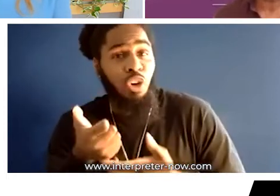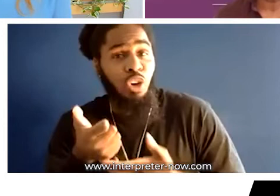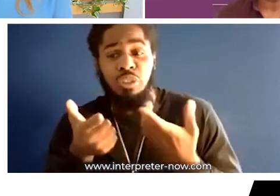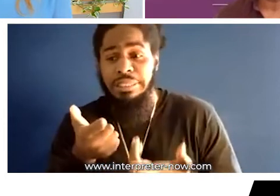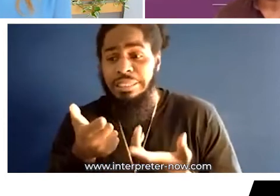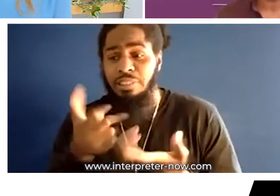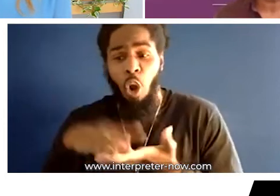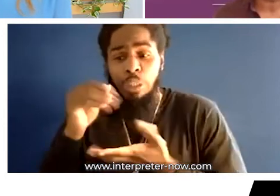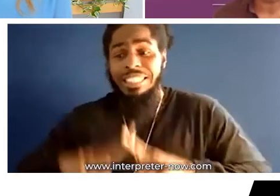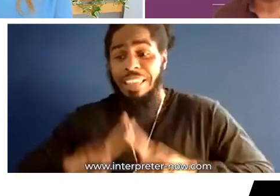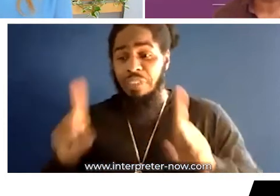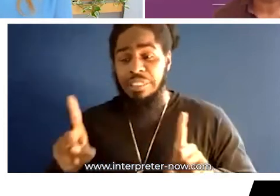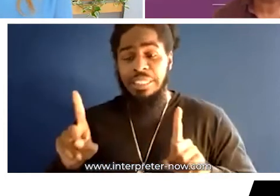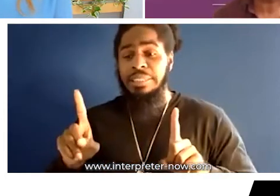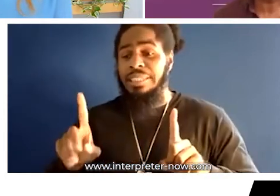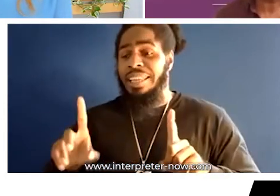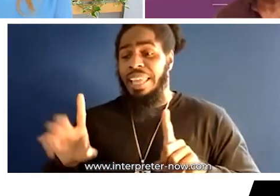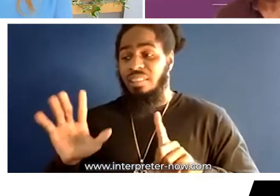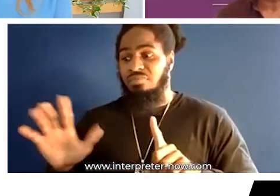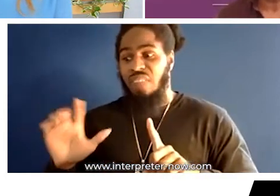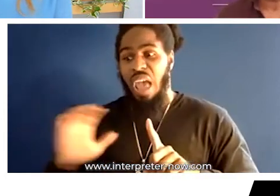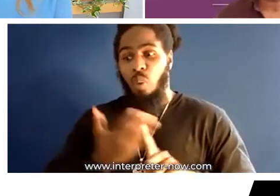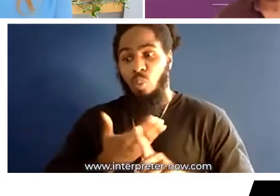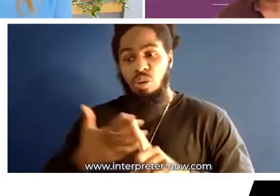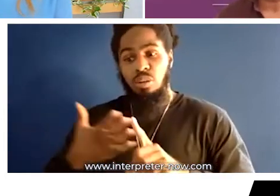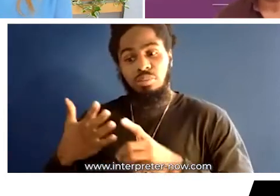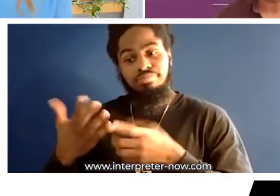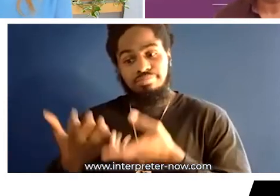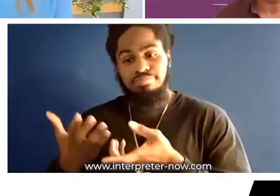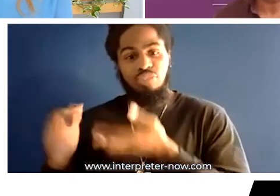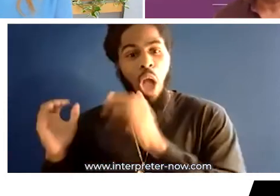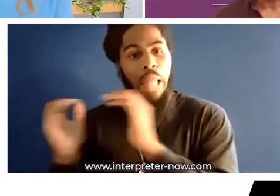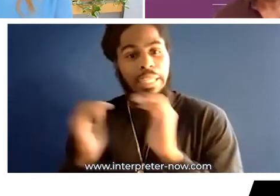And when we can leverage and harness those differences, we know by research, they're greater outcomes.